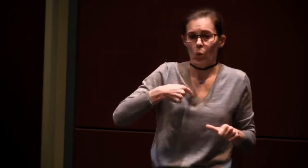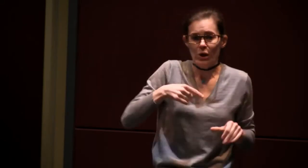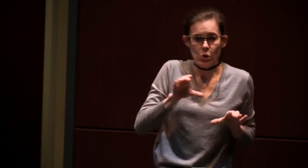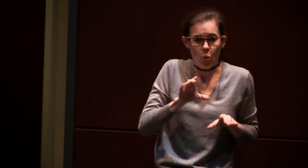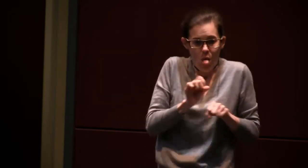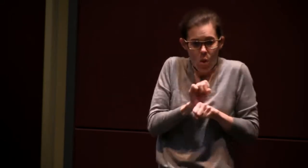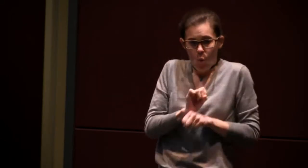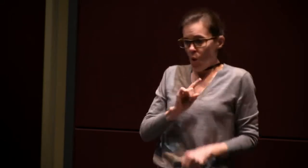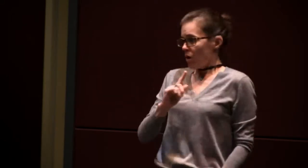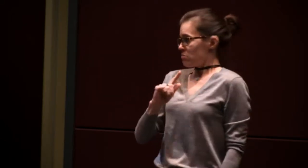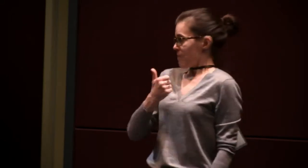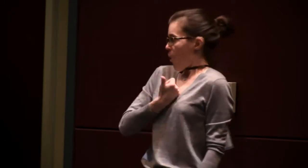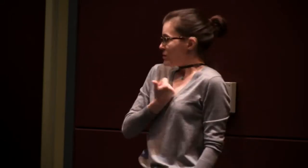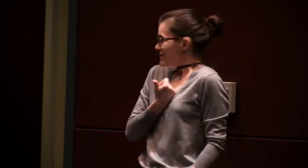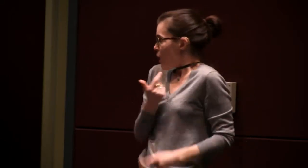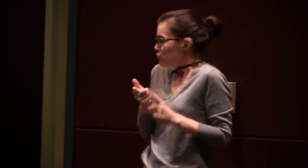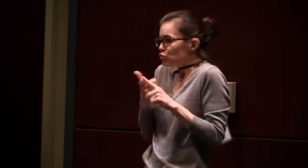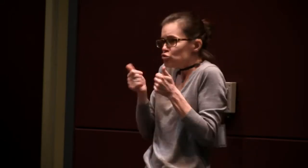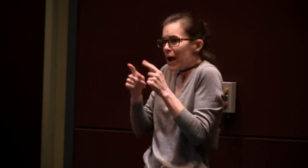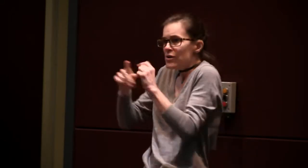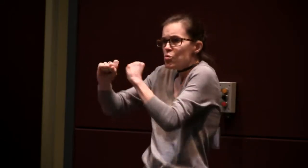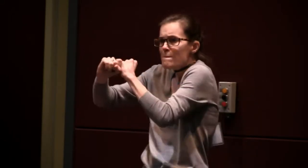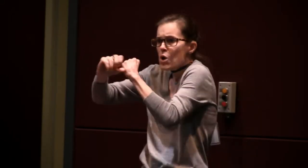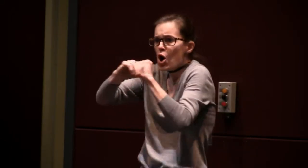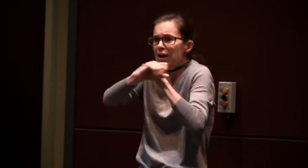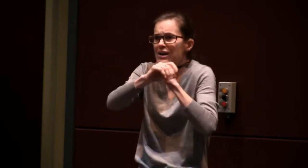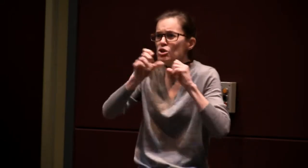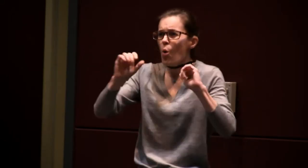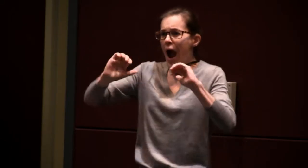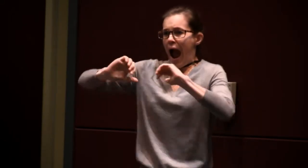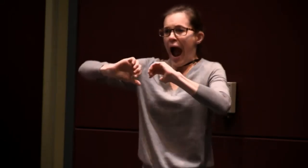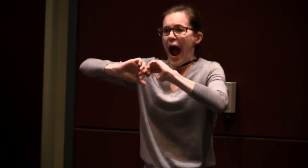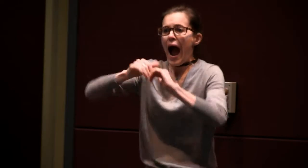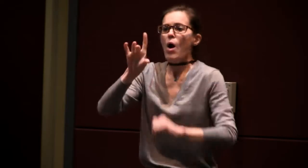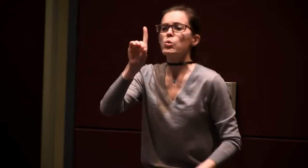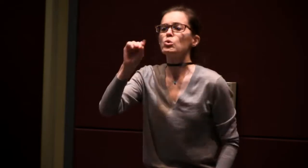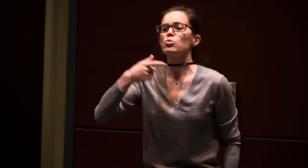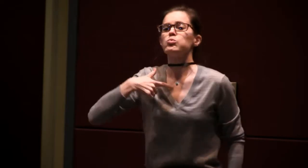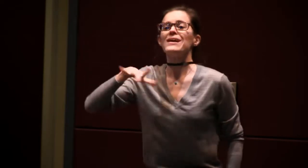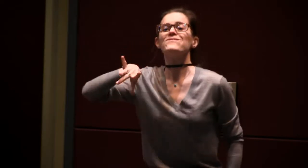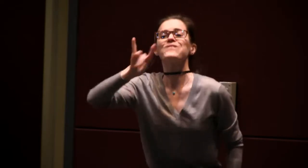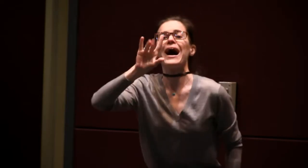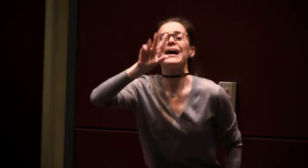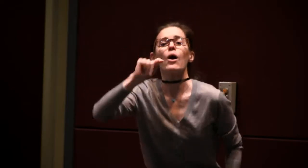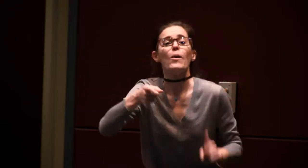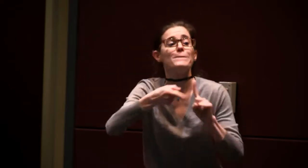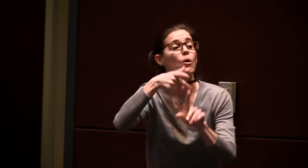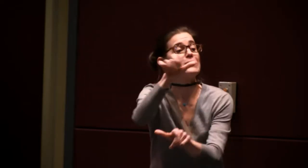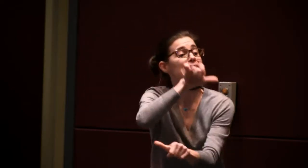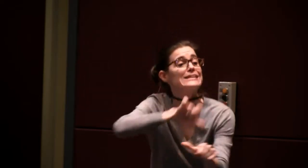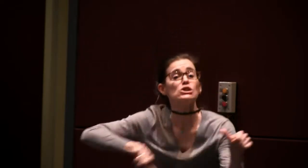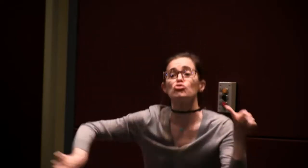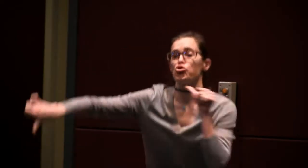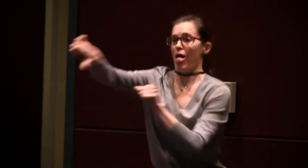all of these things already exist, we just don't know who's doing the work because we're so isolated. And that speaks to the marketing issue.